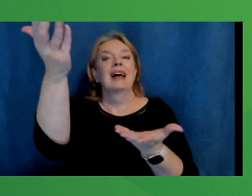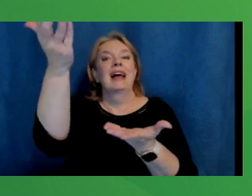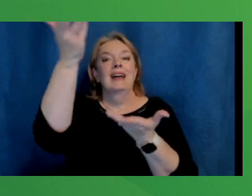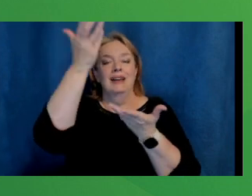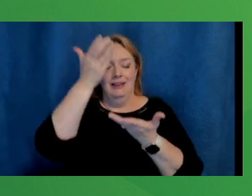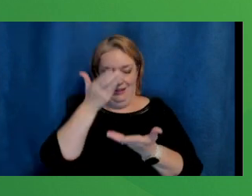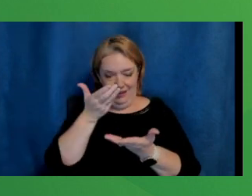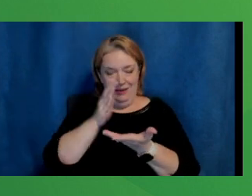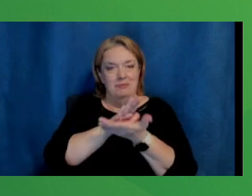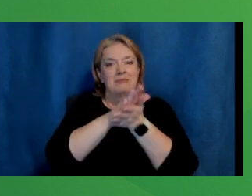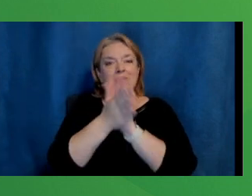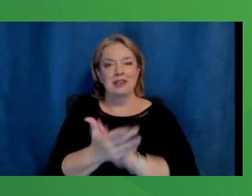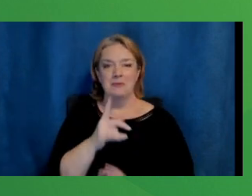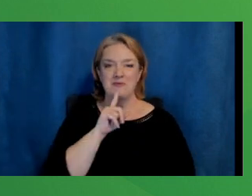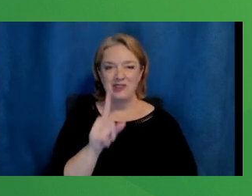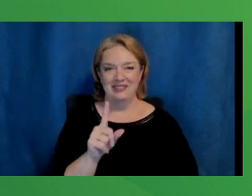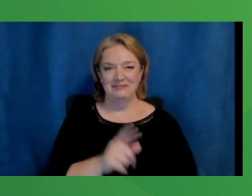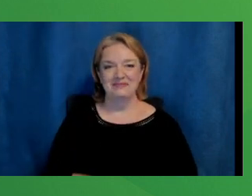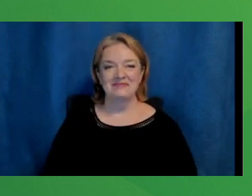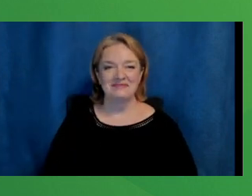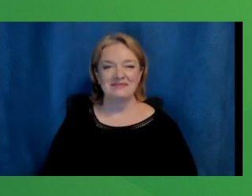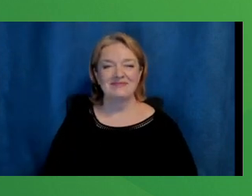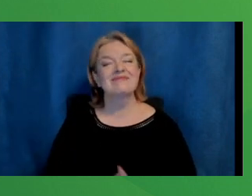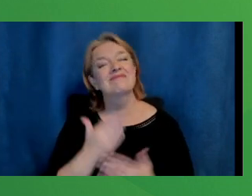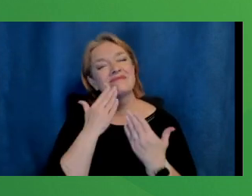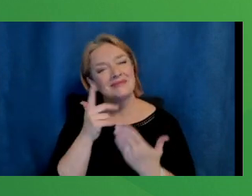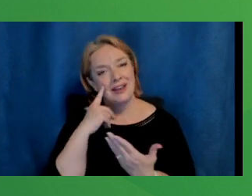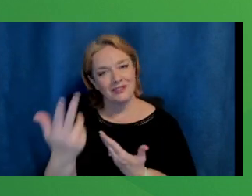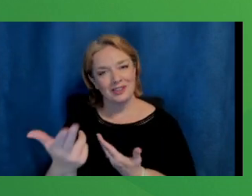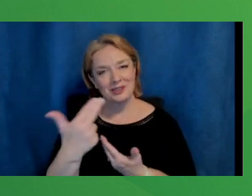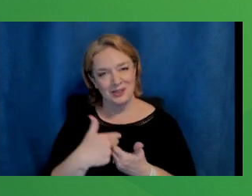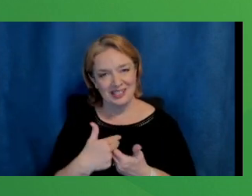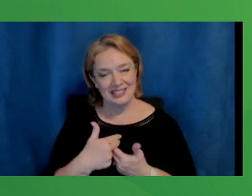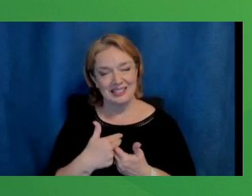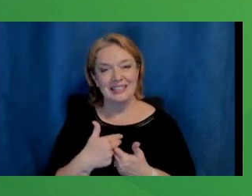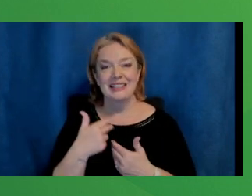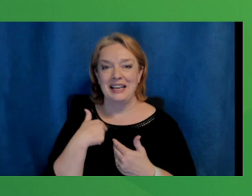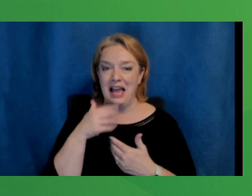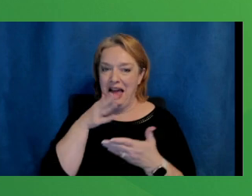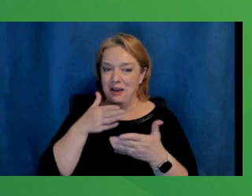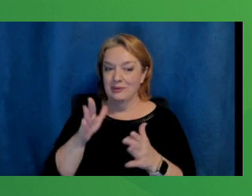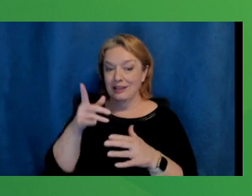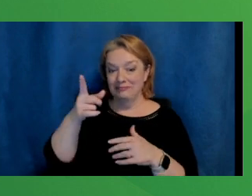So, thank you all for joining us today. I'll let everybody else on the call. Say goodbye.